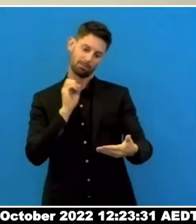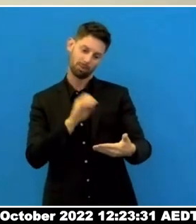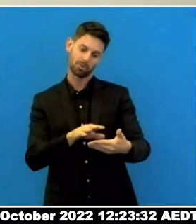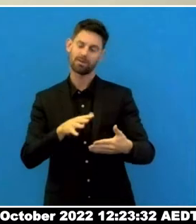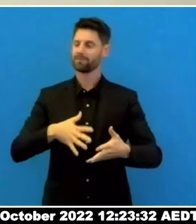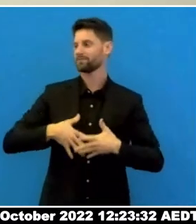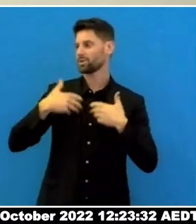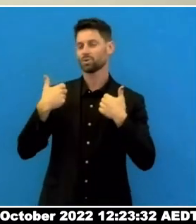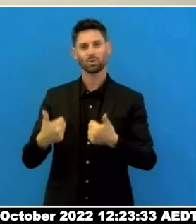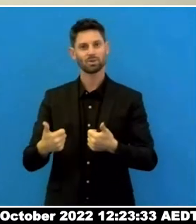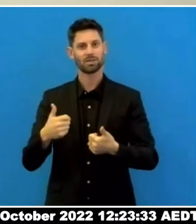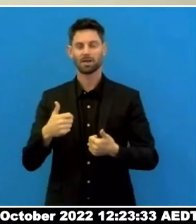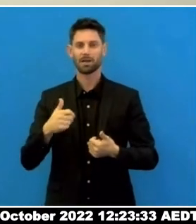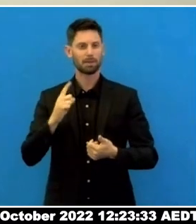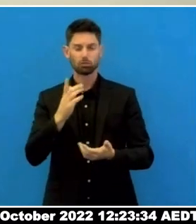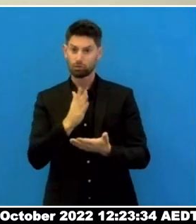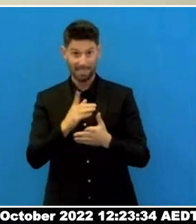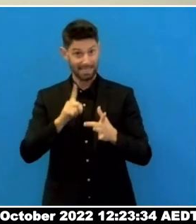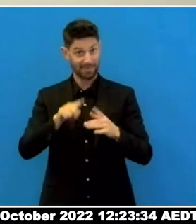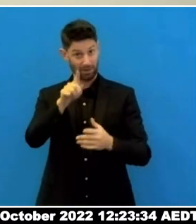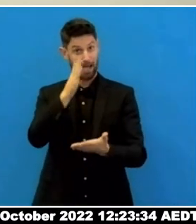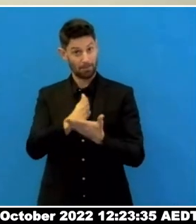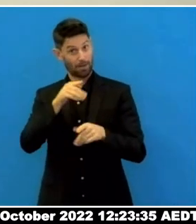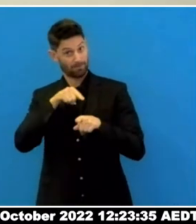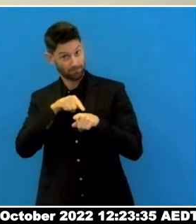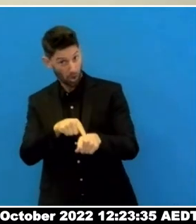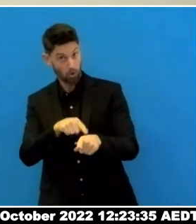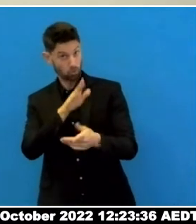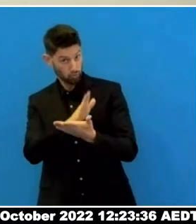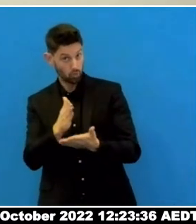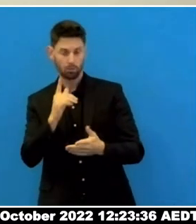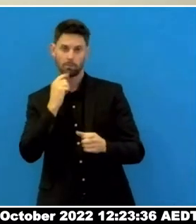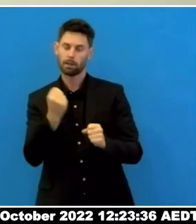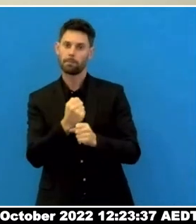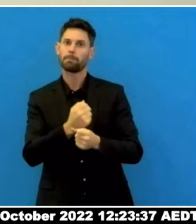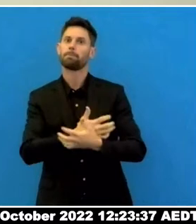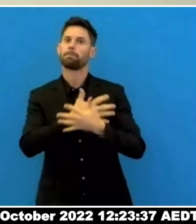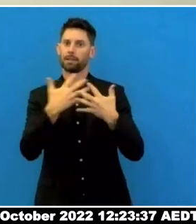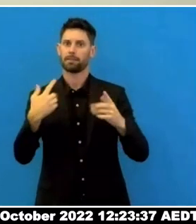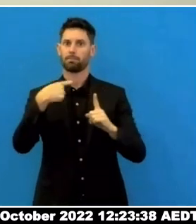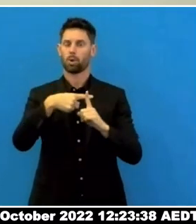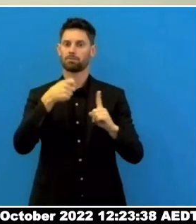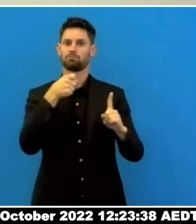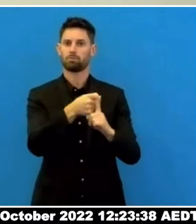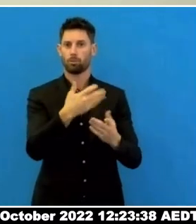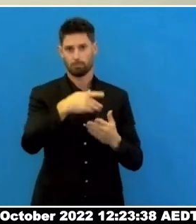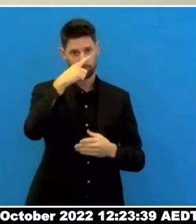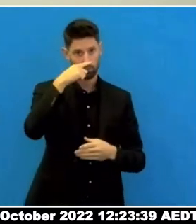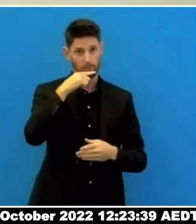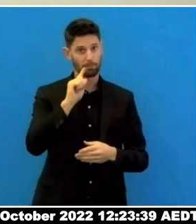And it's it really makes an enormous difference if a service is generally trauma informed, and it actually take as a lot of work to do that.